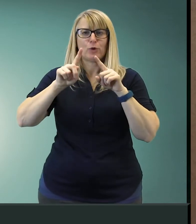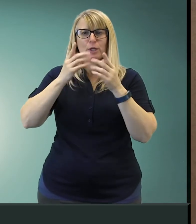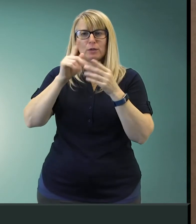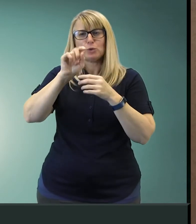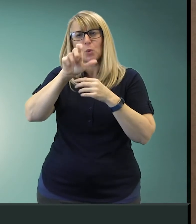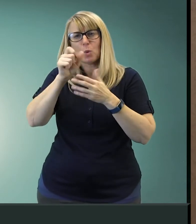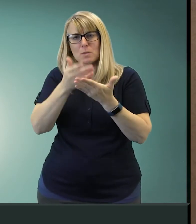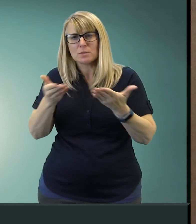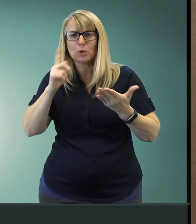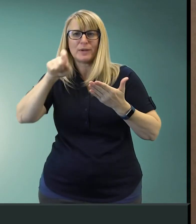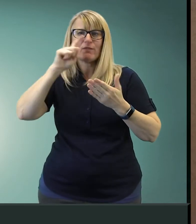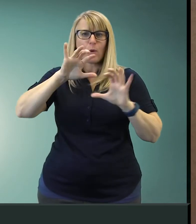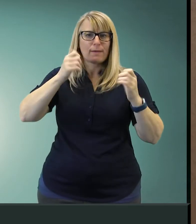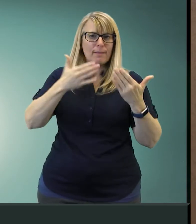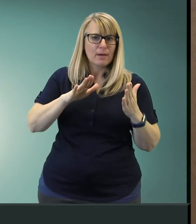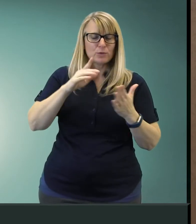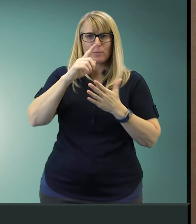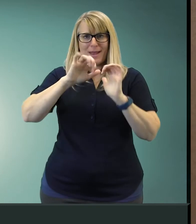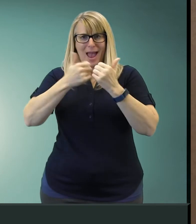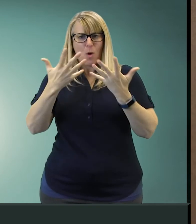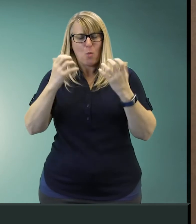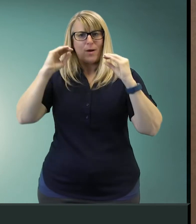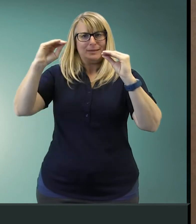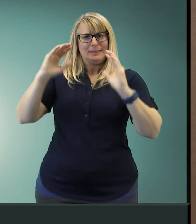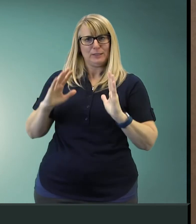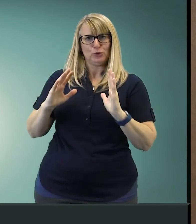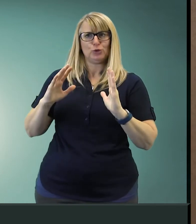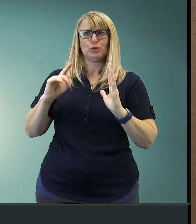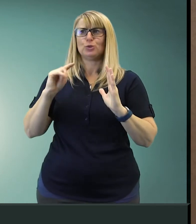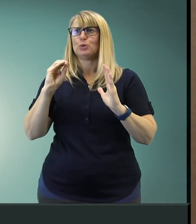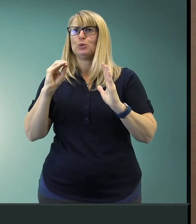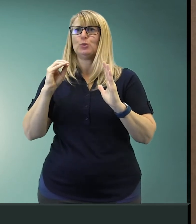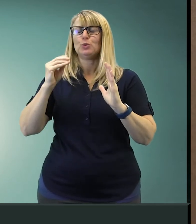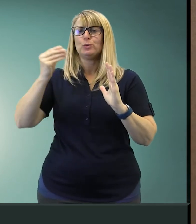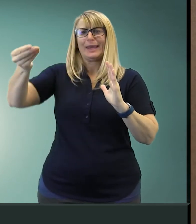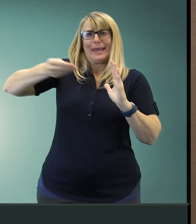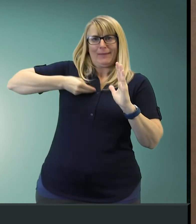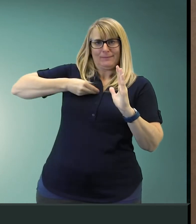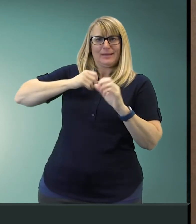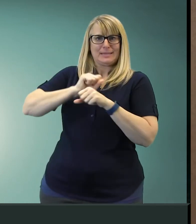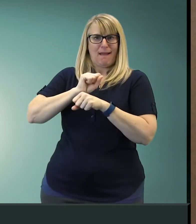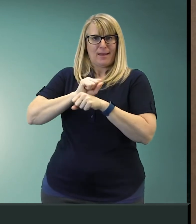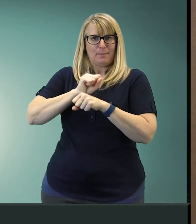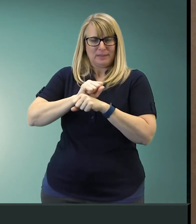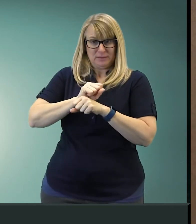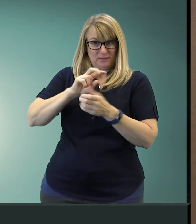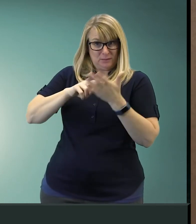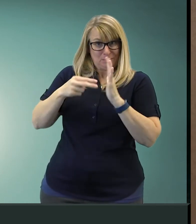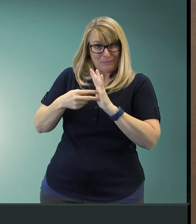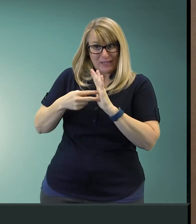Know what you need in the classroom. How do you want teachers to give you assignments?